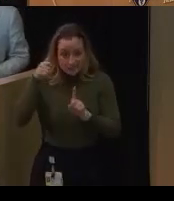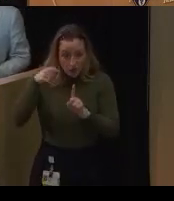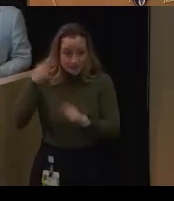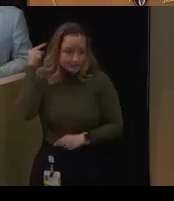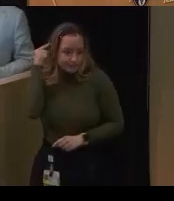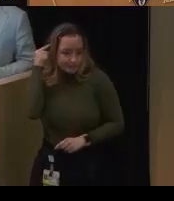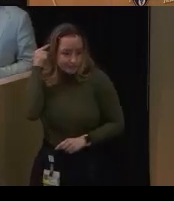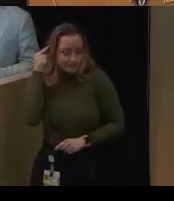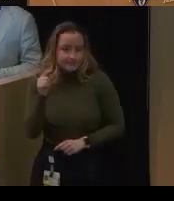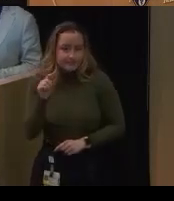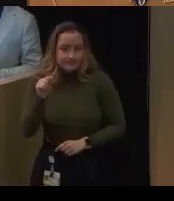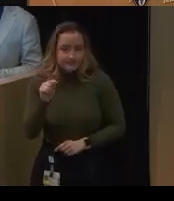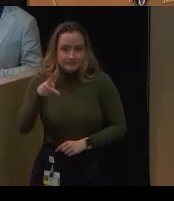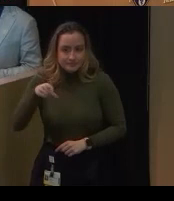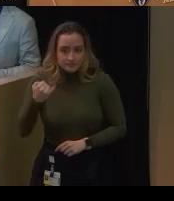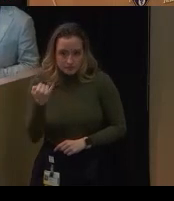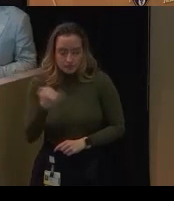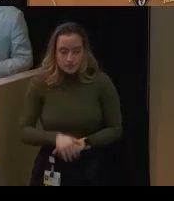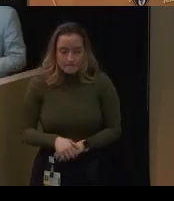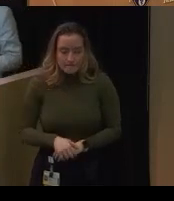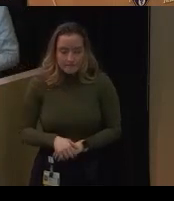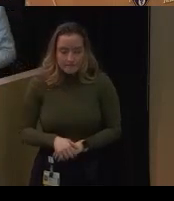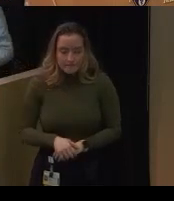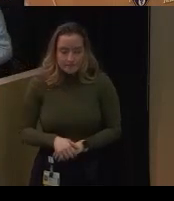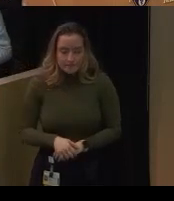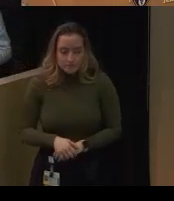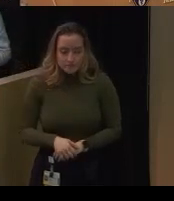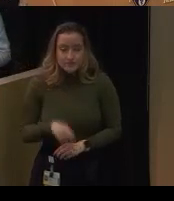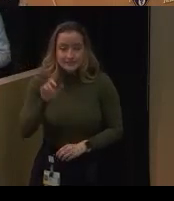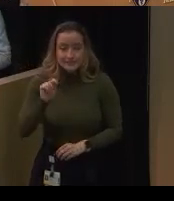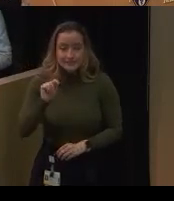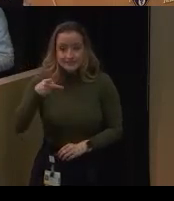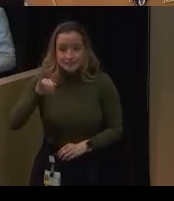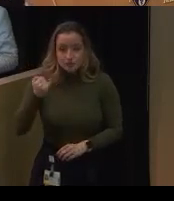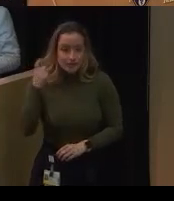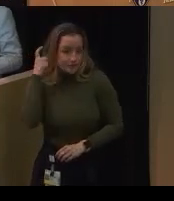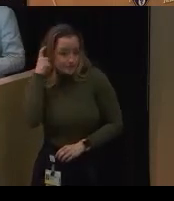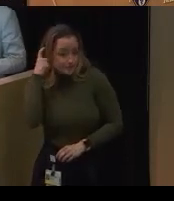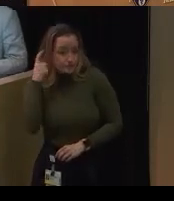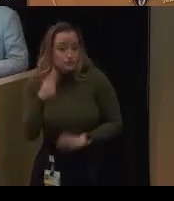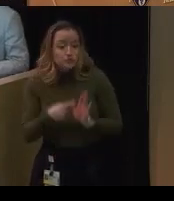we did this for a couple of reasons the first is that the tpj shows a response profile indicating